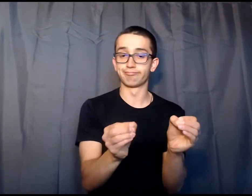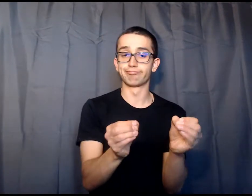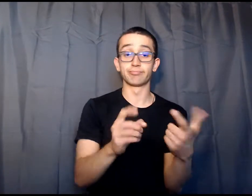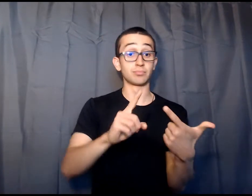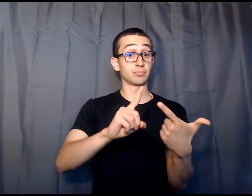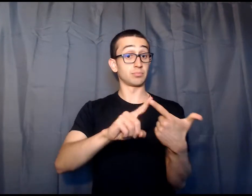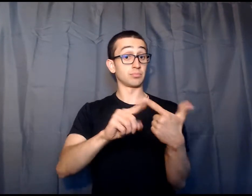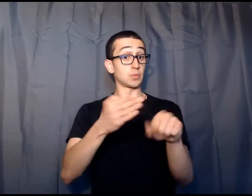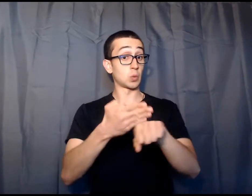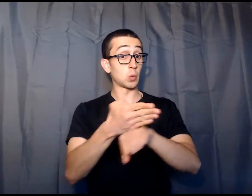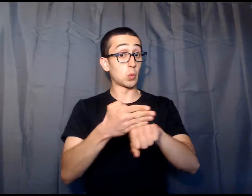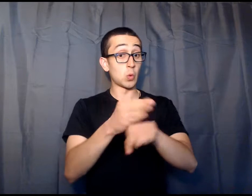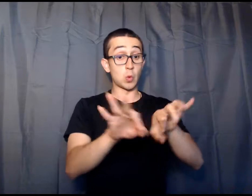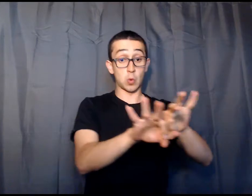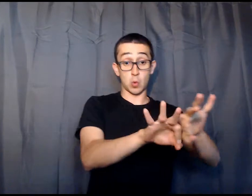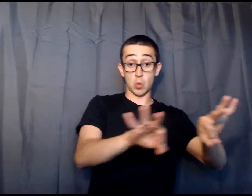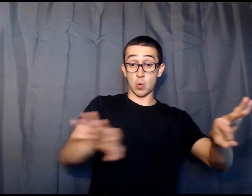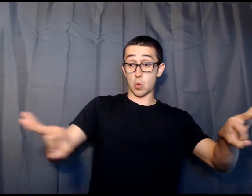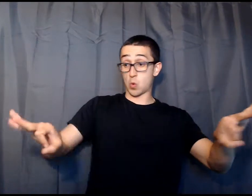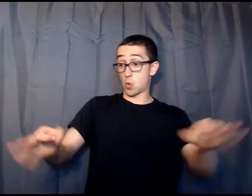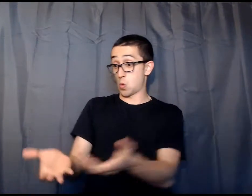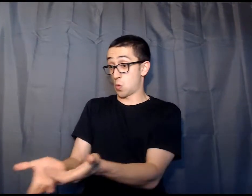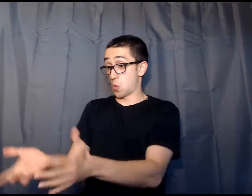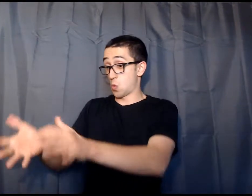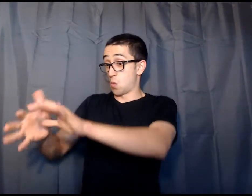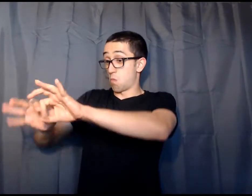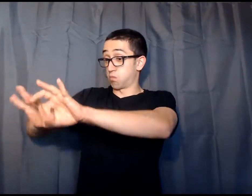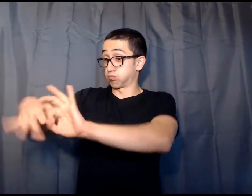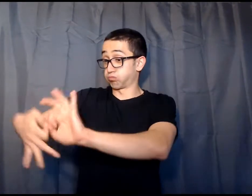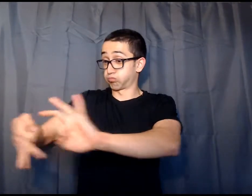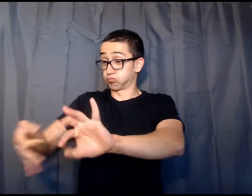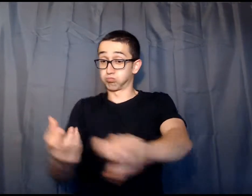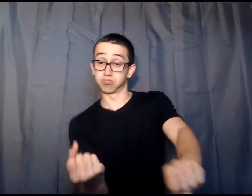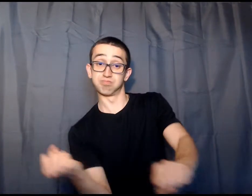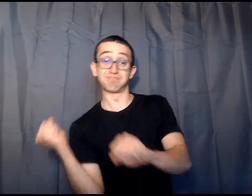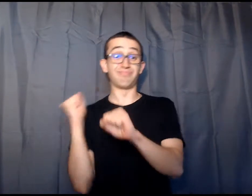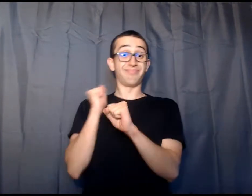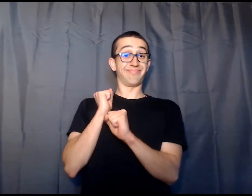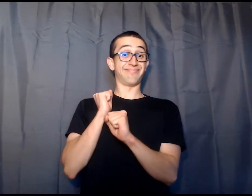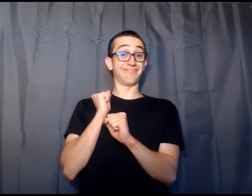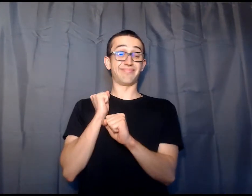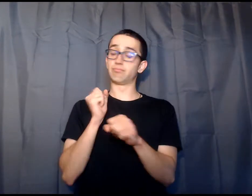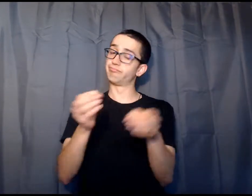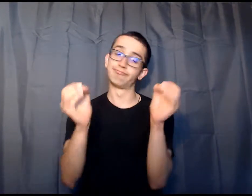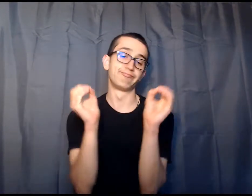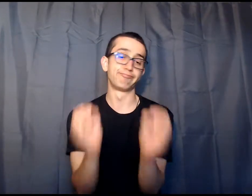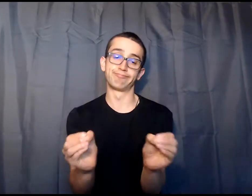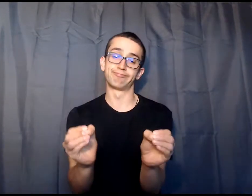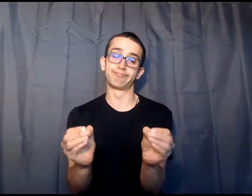no sack,